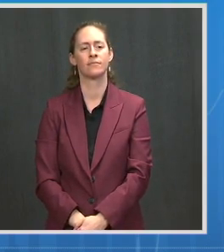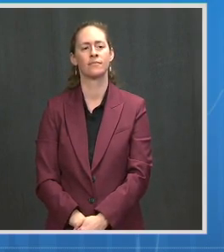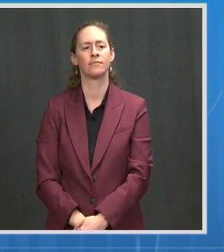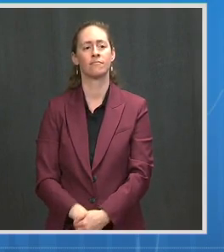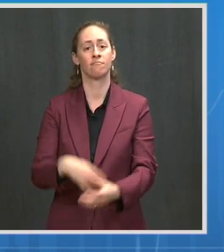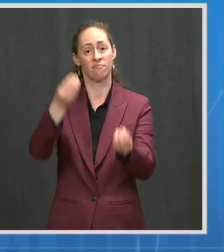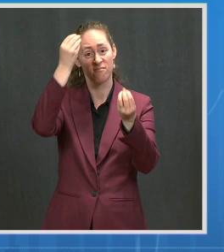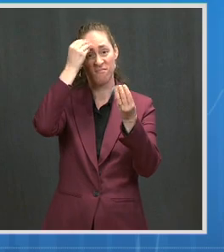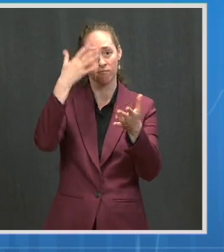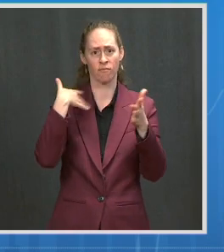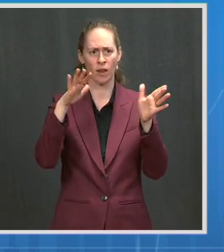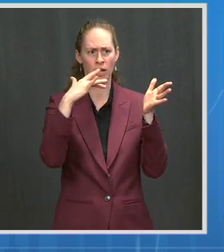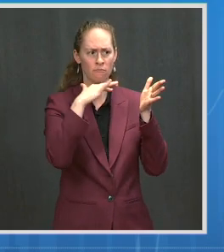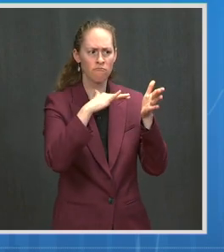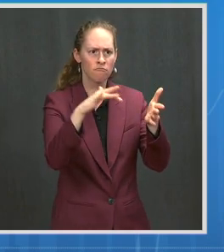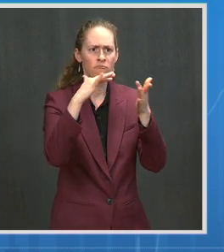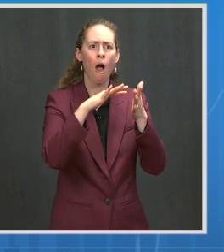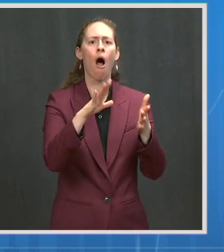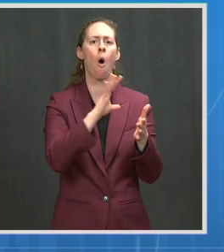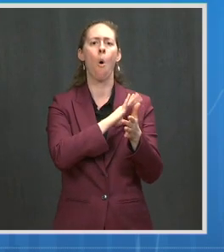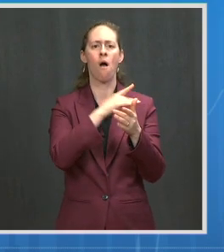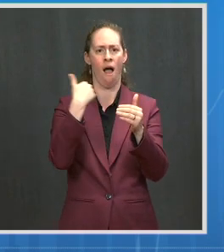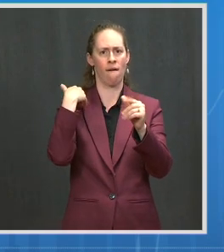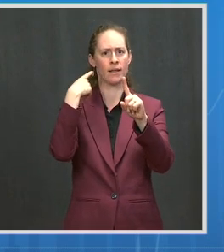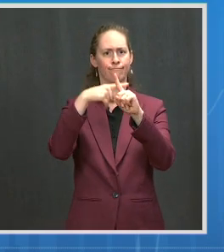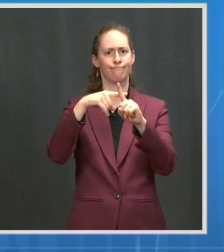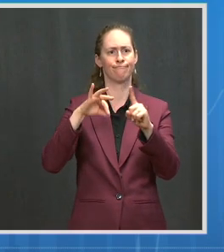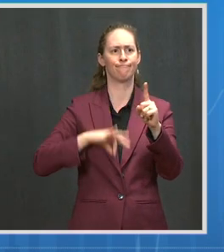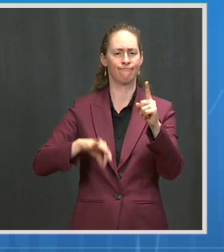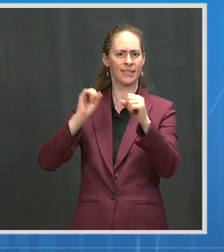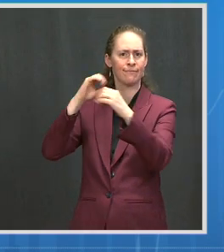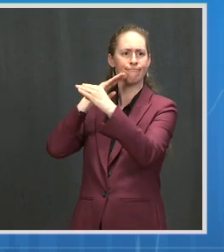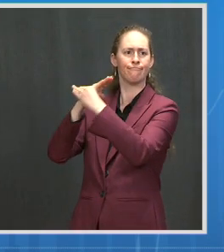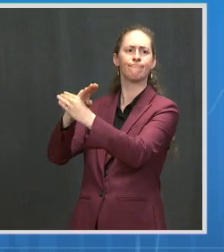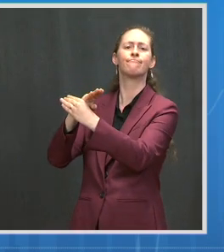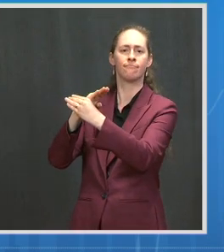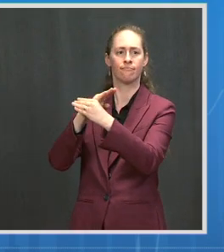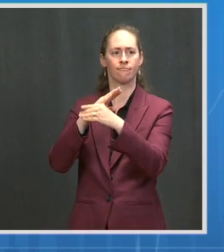In this paper from the New England Journal of Medicine from a couple of days ago,